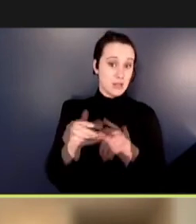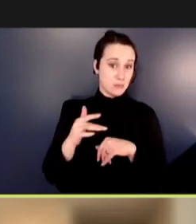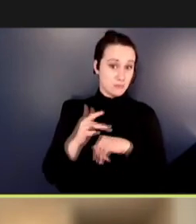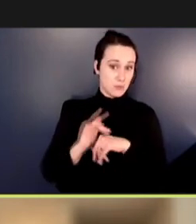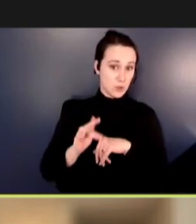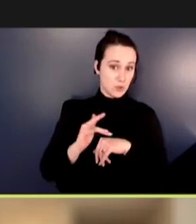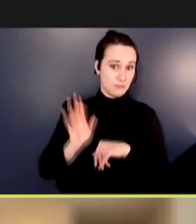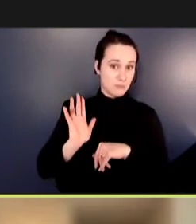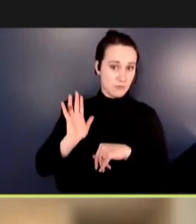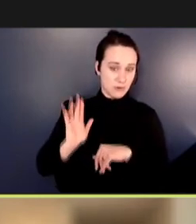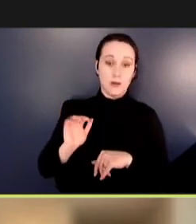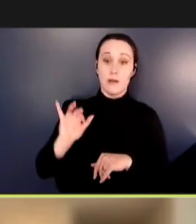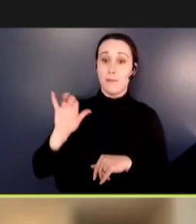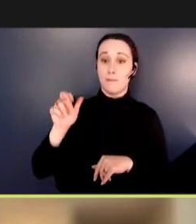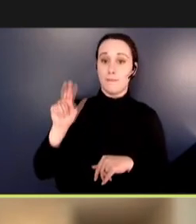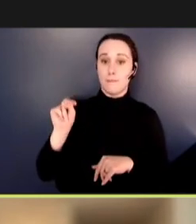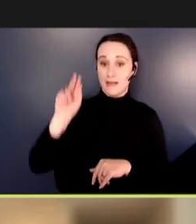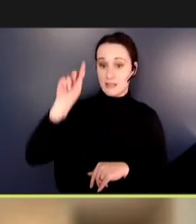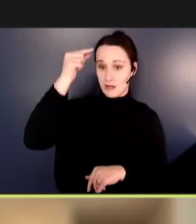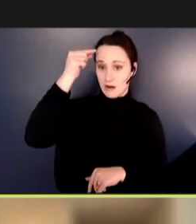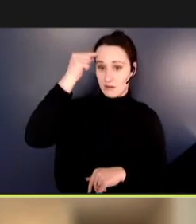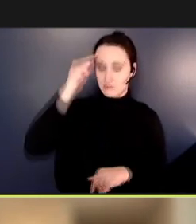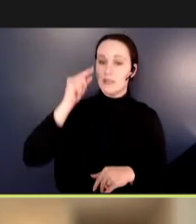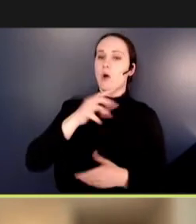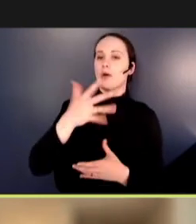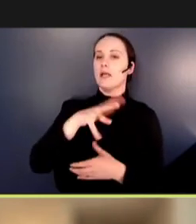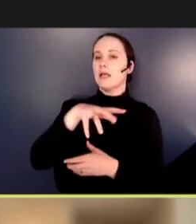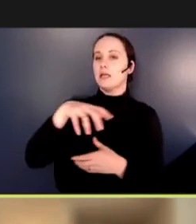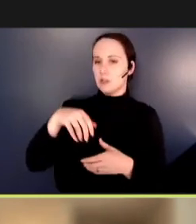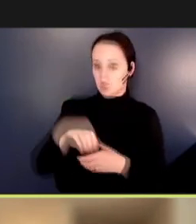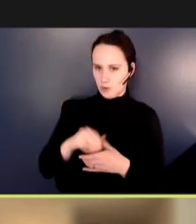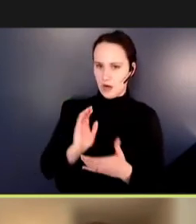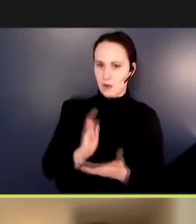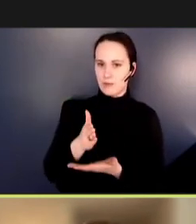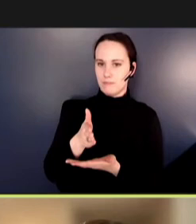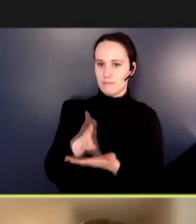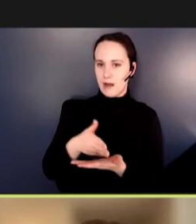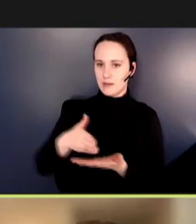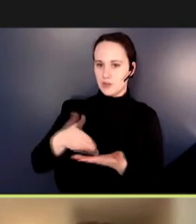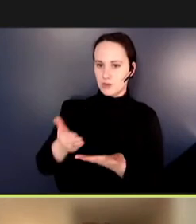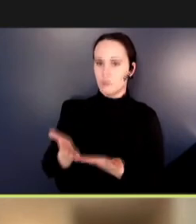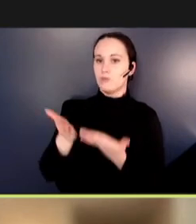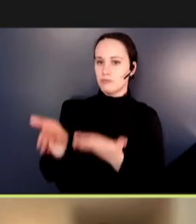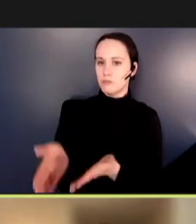has included this in their budget requests for the last couple of years, so this signifies its